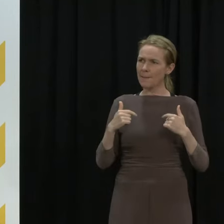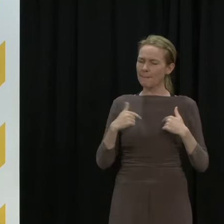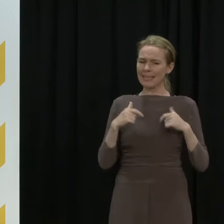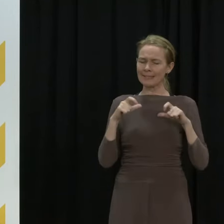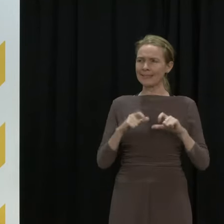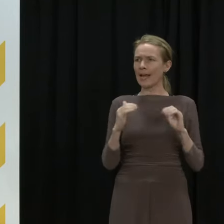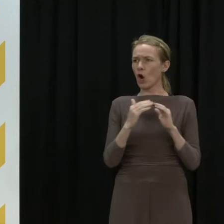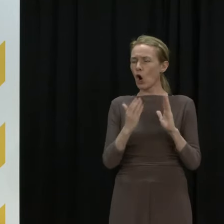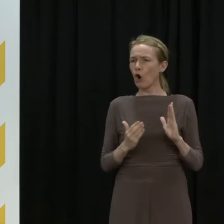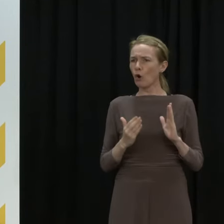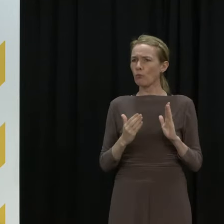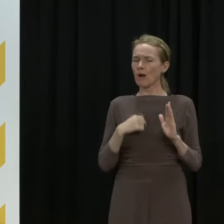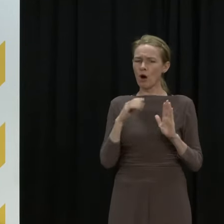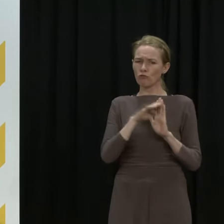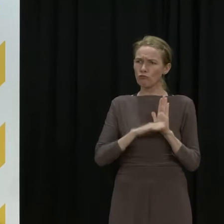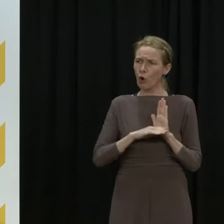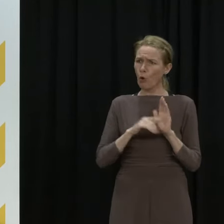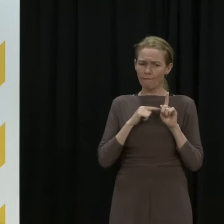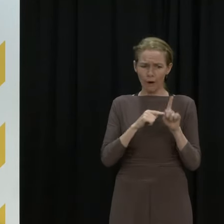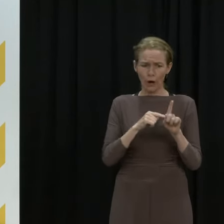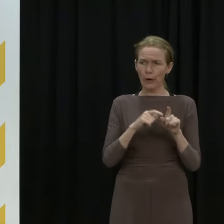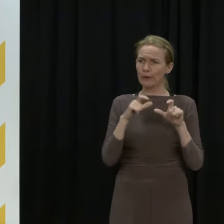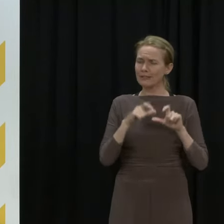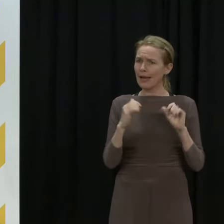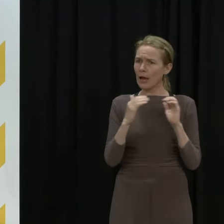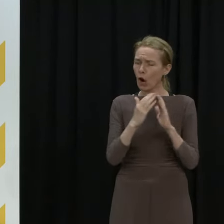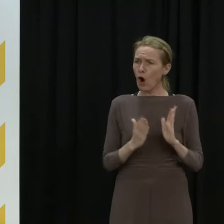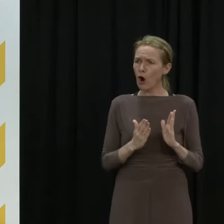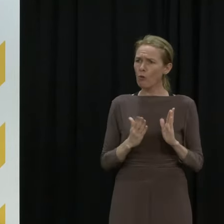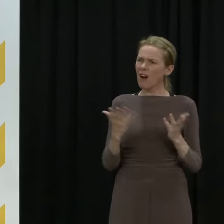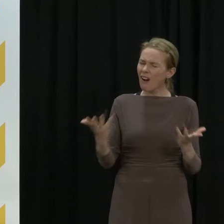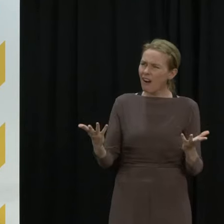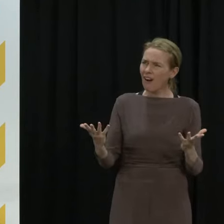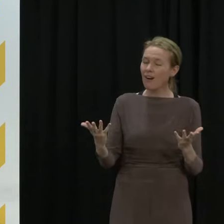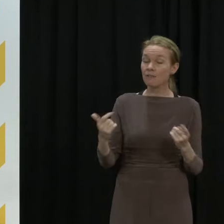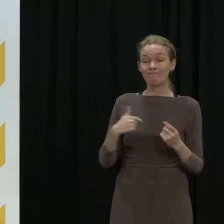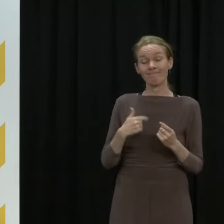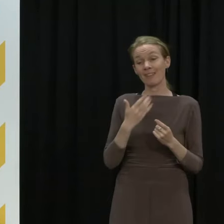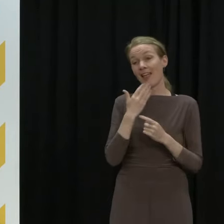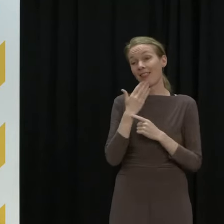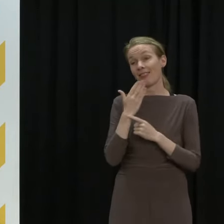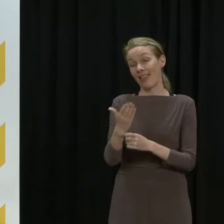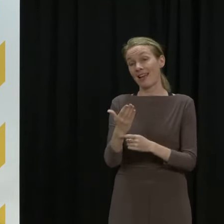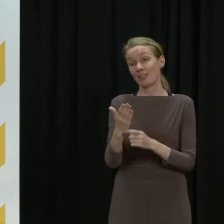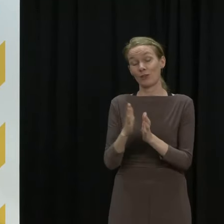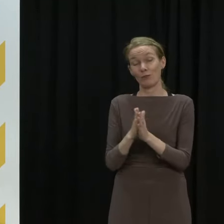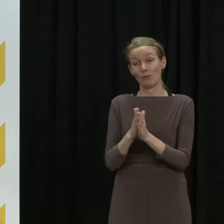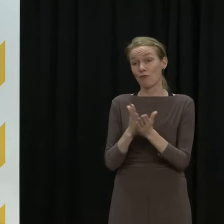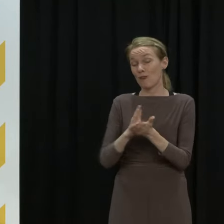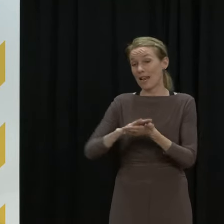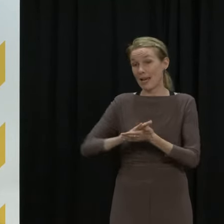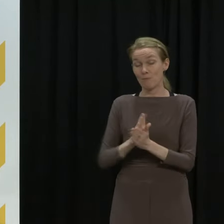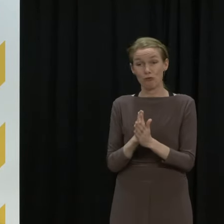watching the thinking they are doing the right thing, have been vaccinated and are following the rules, my thanks